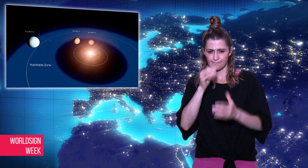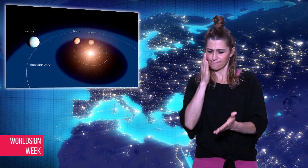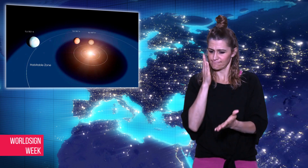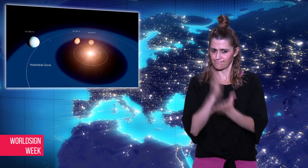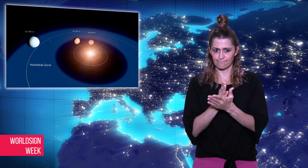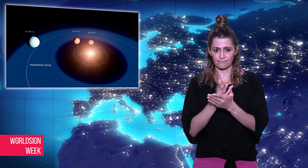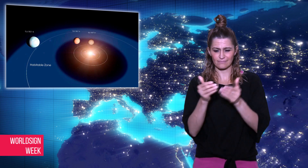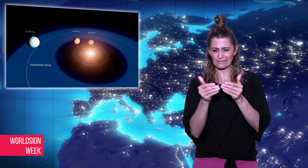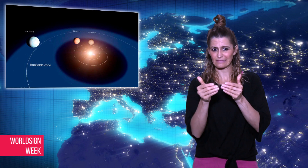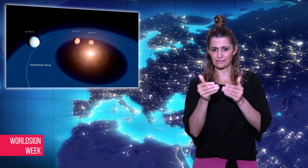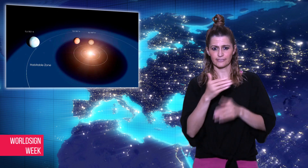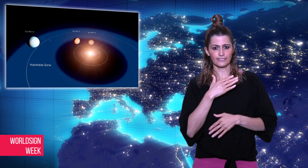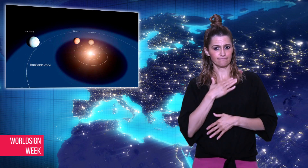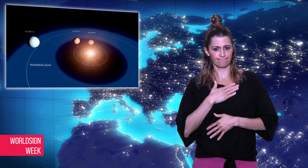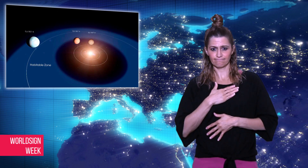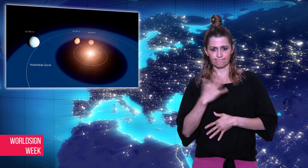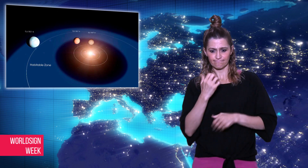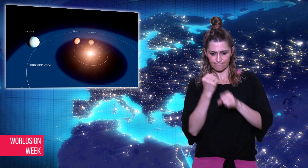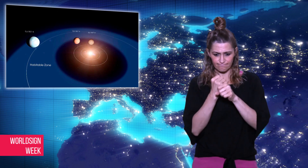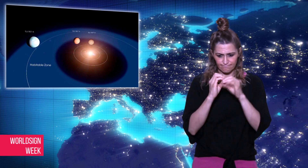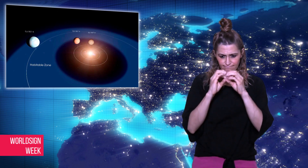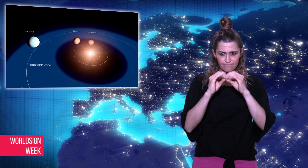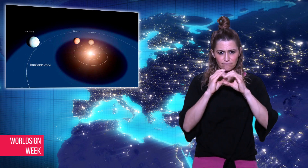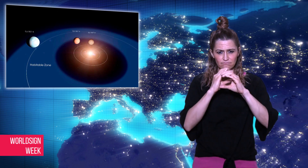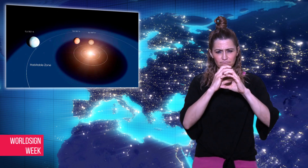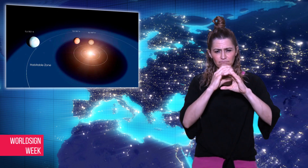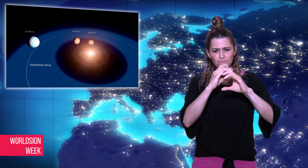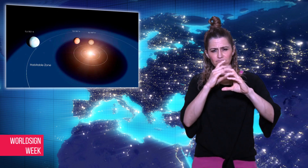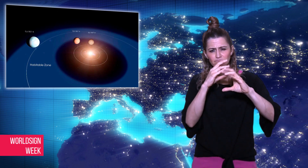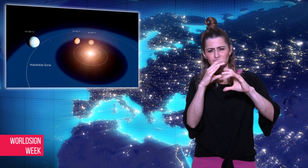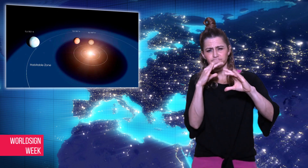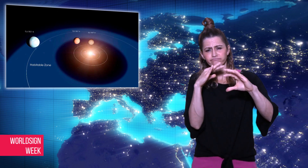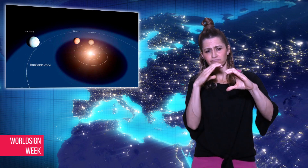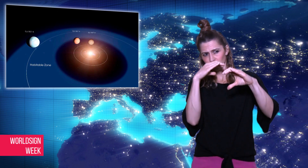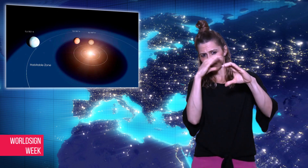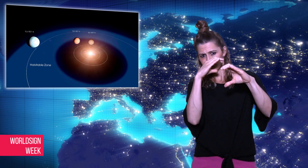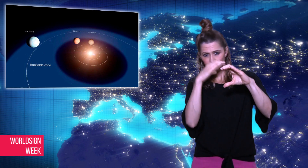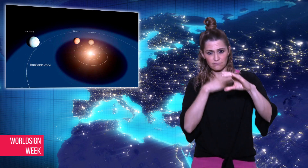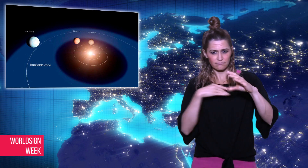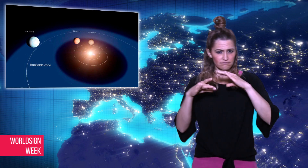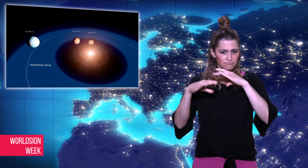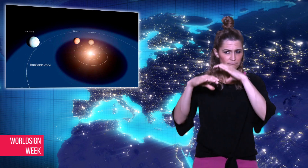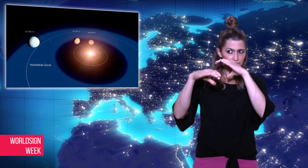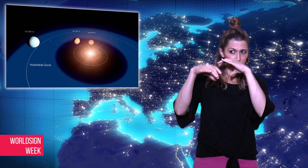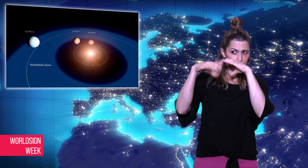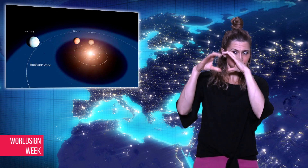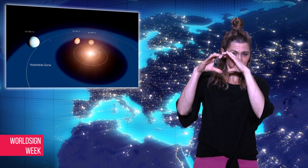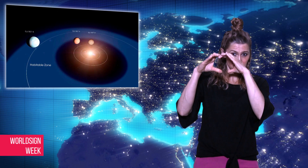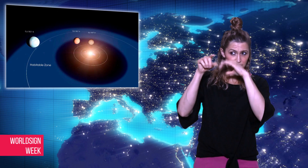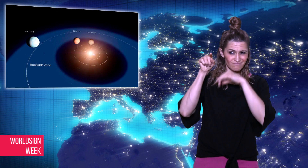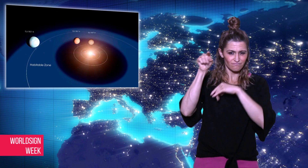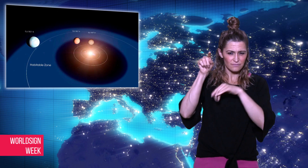They will soon set up telescopes